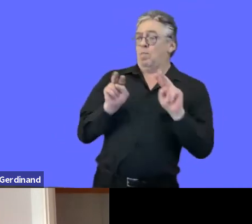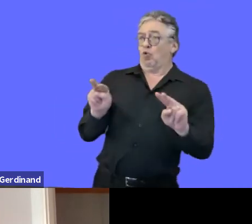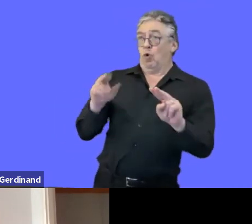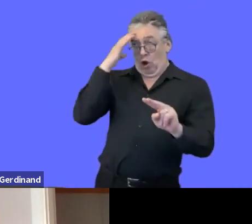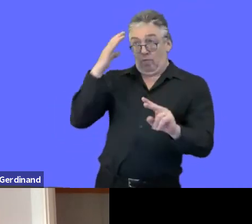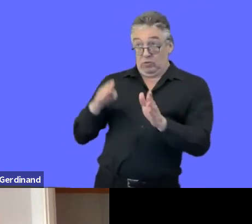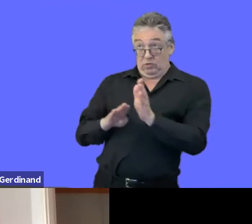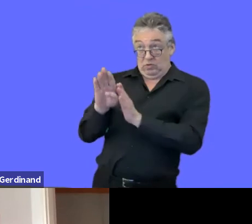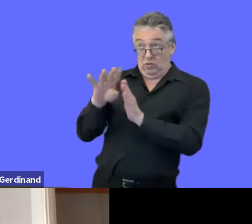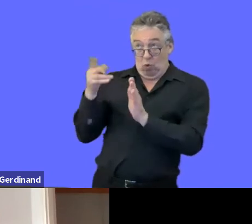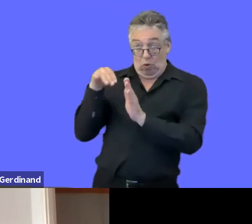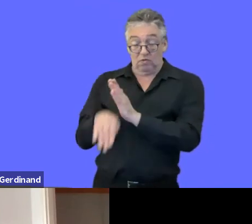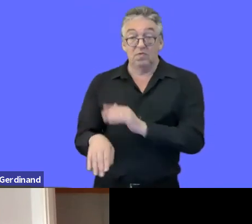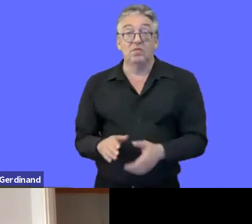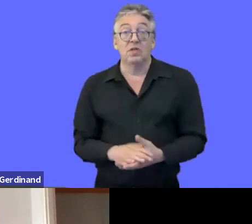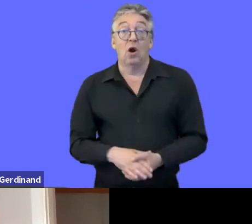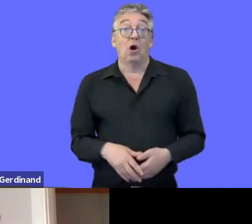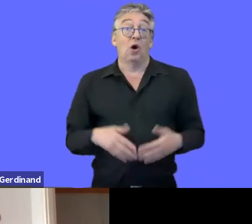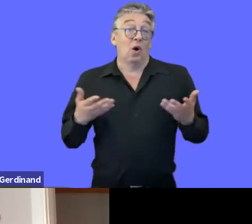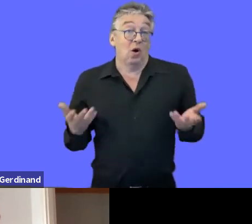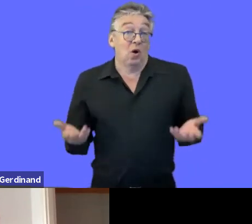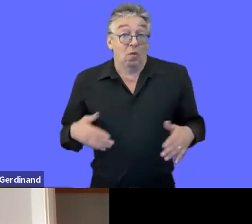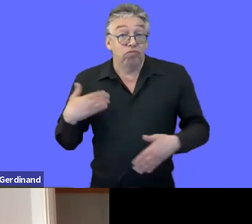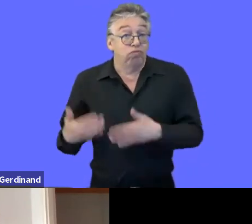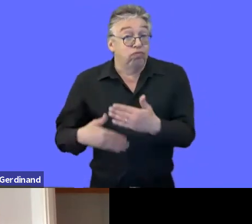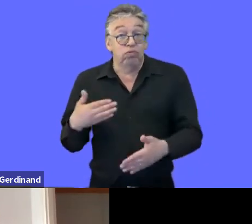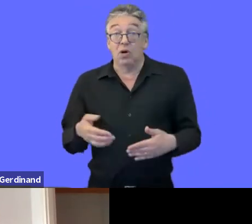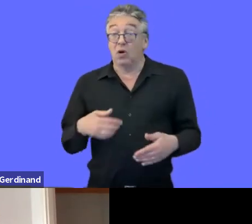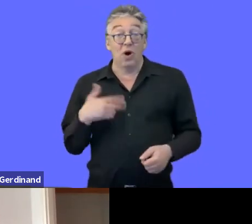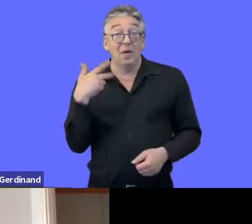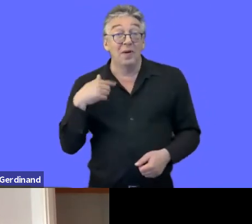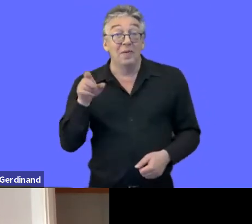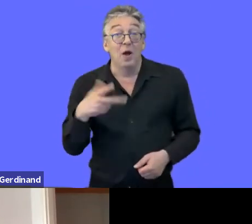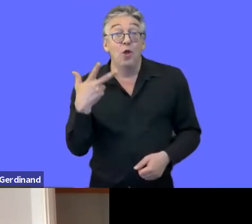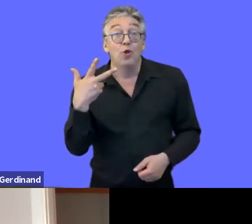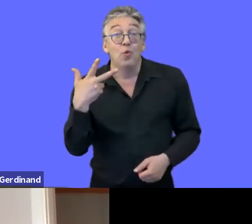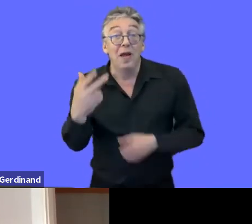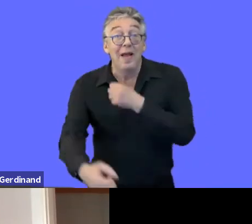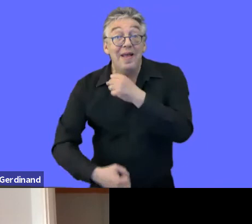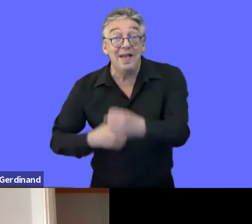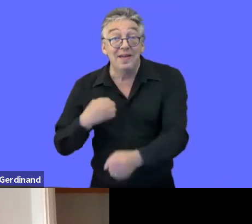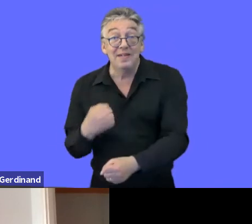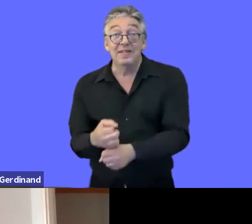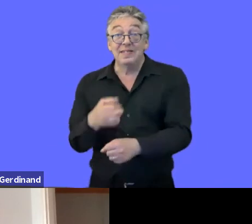The entire process before the committee took almost three years from submission to publication of the findings